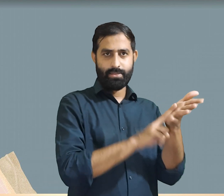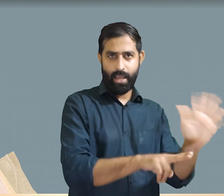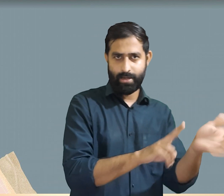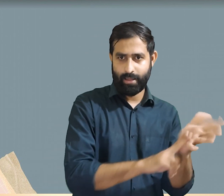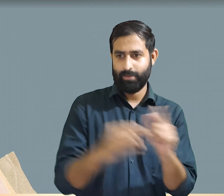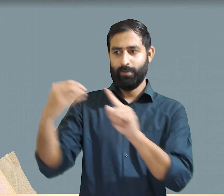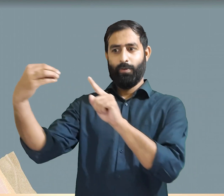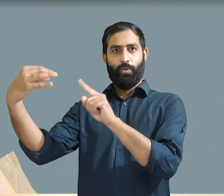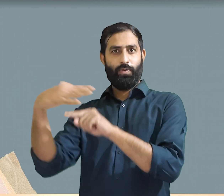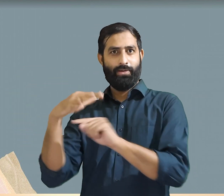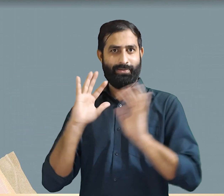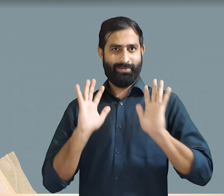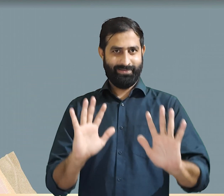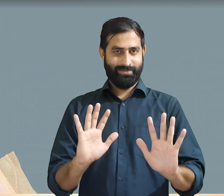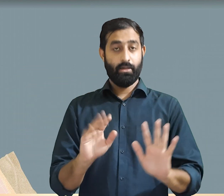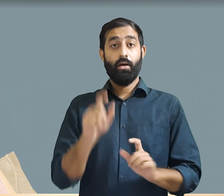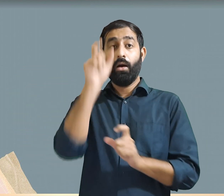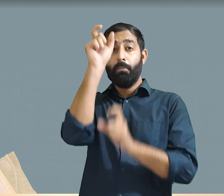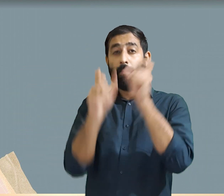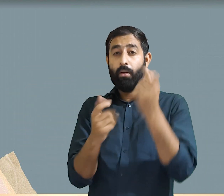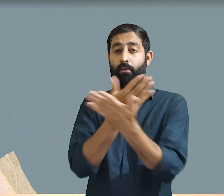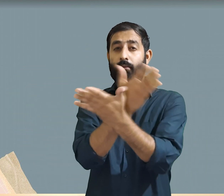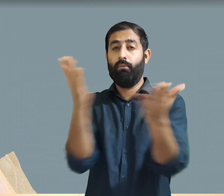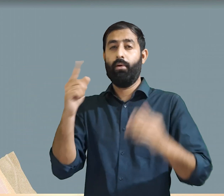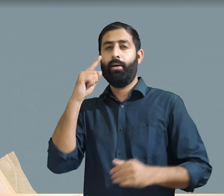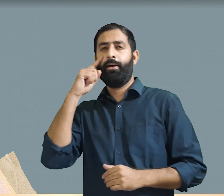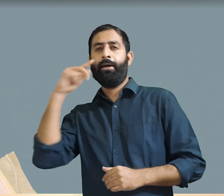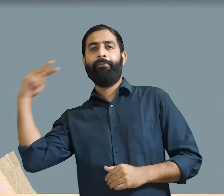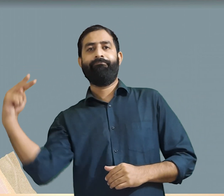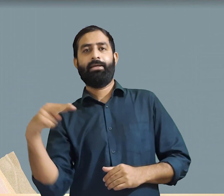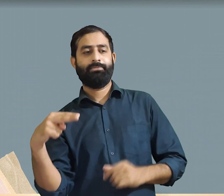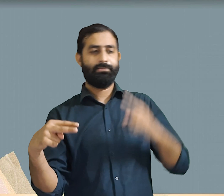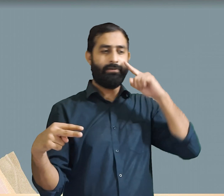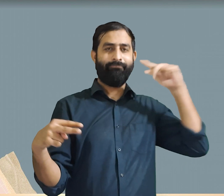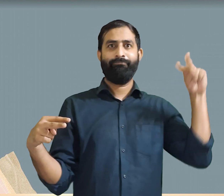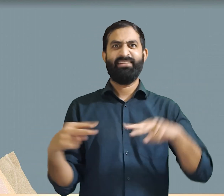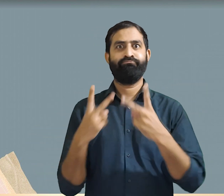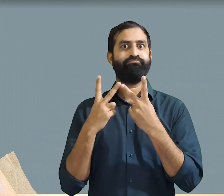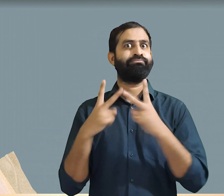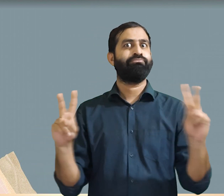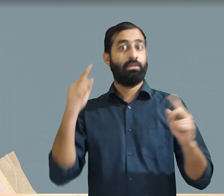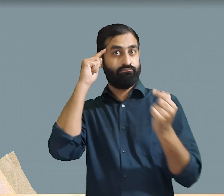Nature versus nurture controversy.